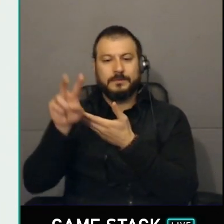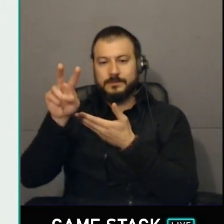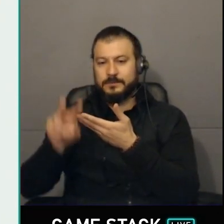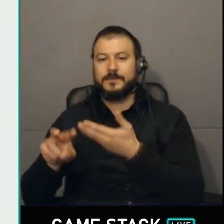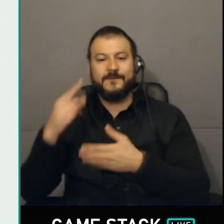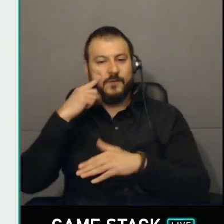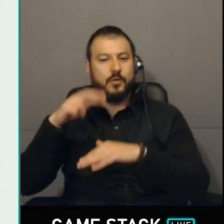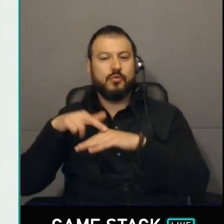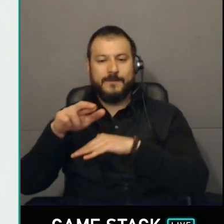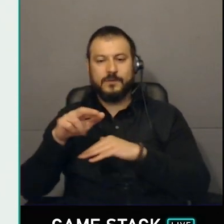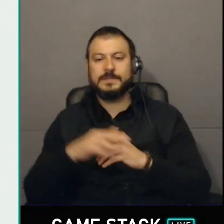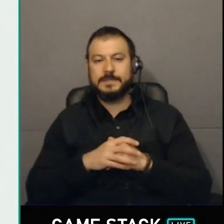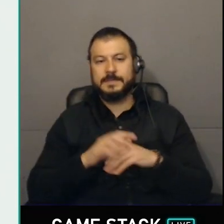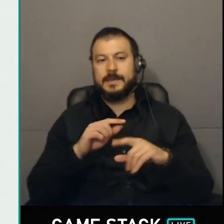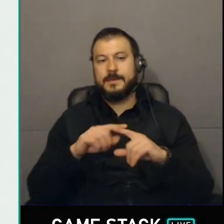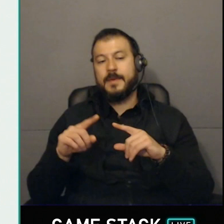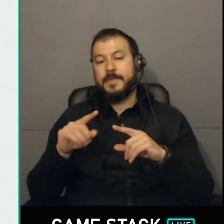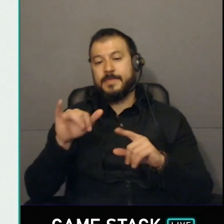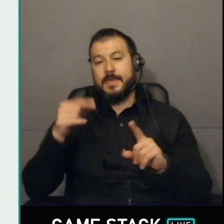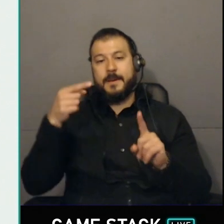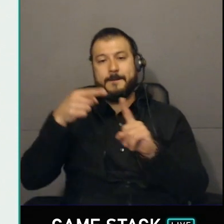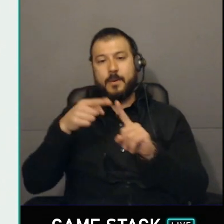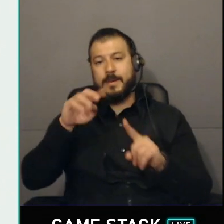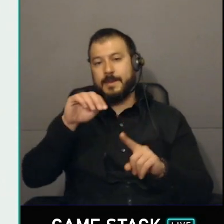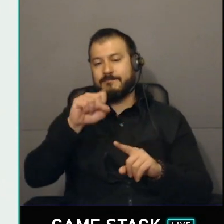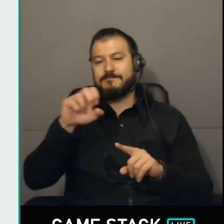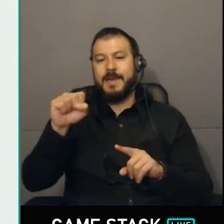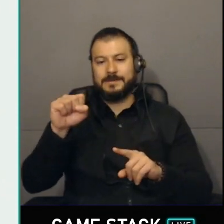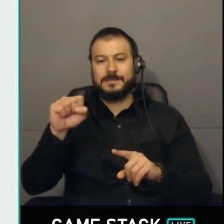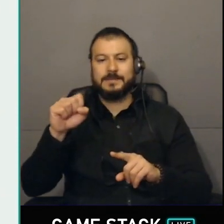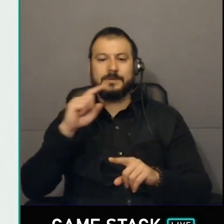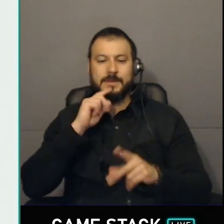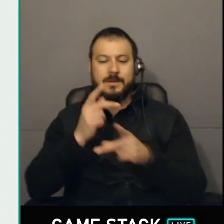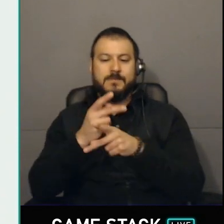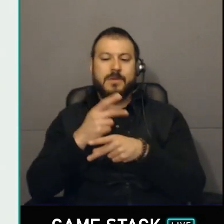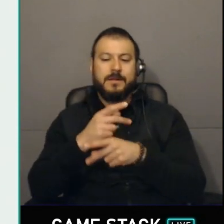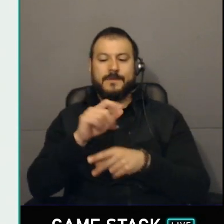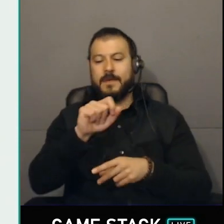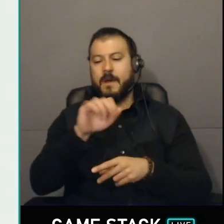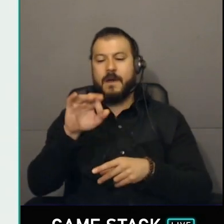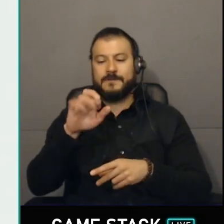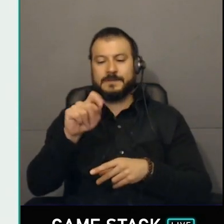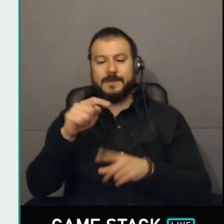but the effective point mass is going to be a product of the offset from the center of mass,